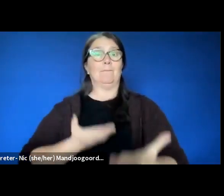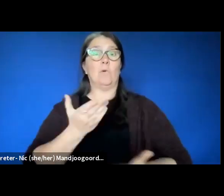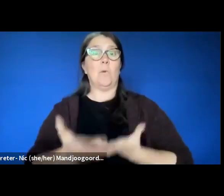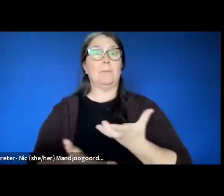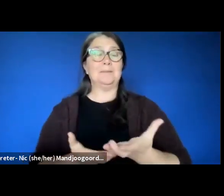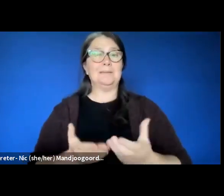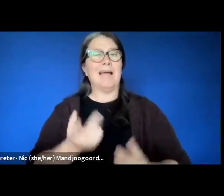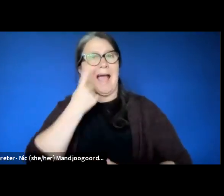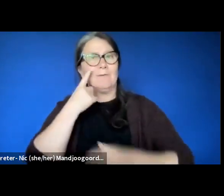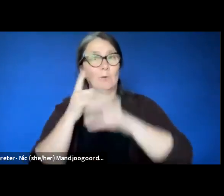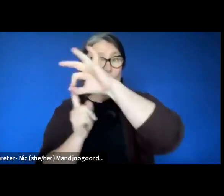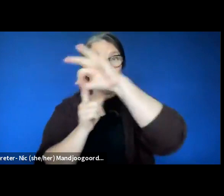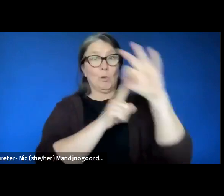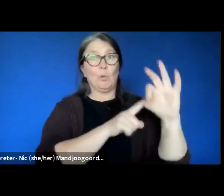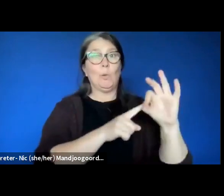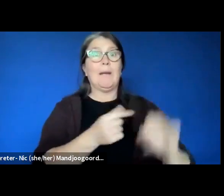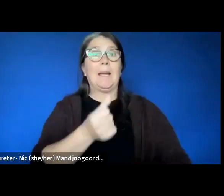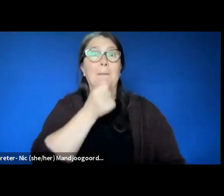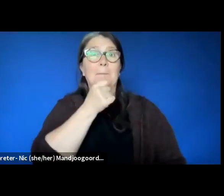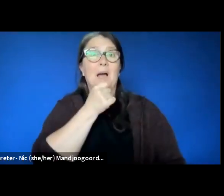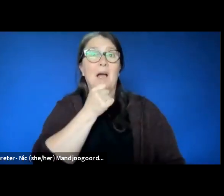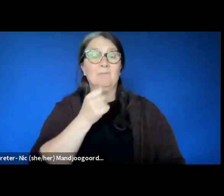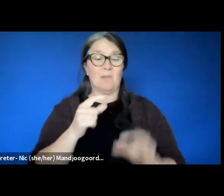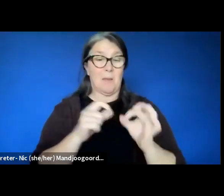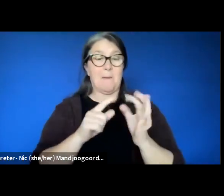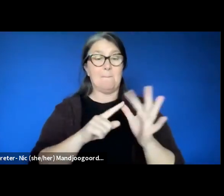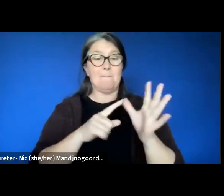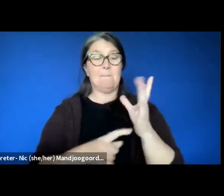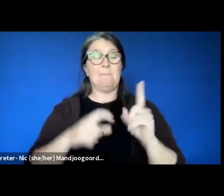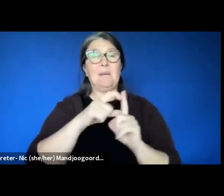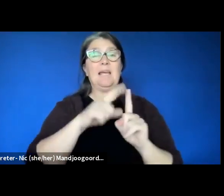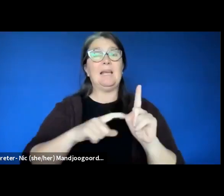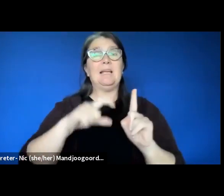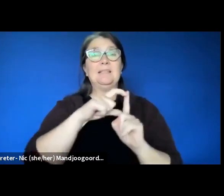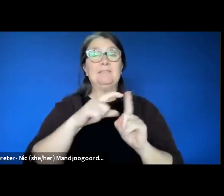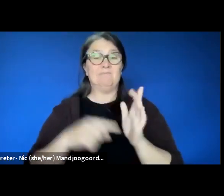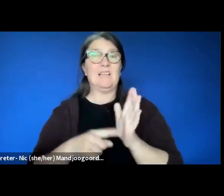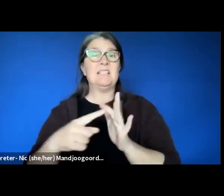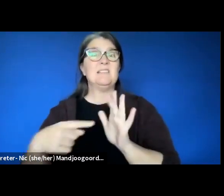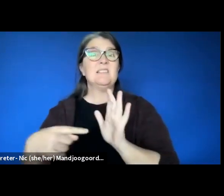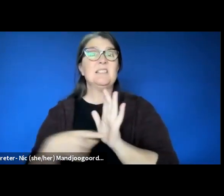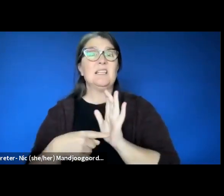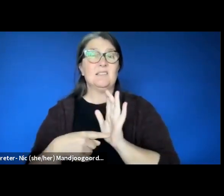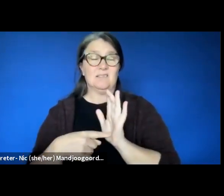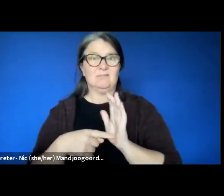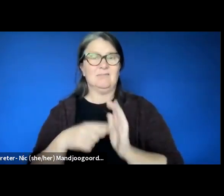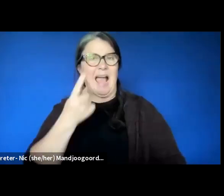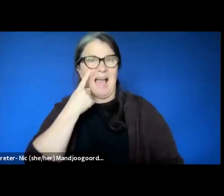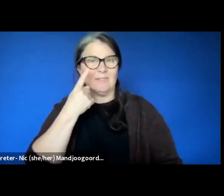entertainment lineup for our first performance we're heading over to Sydney. his favorite his favorite queer bar, the beer his favorite queer bar, the bearded ticket to say rapper and tax Office Gemma's on Mars